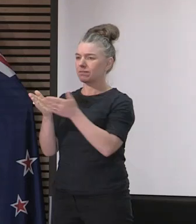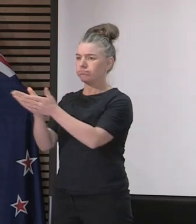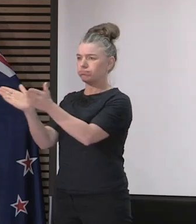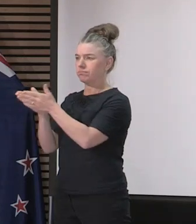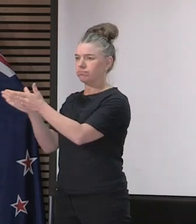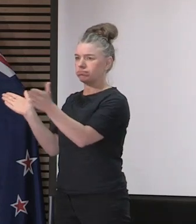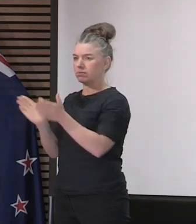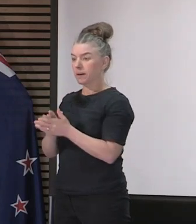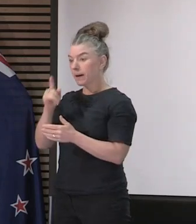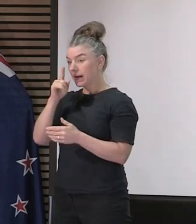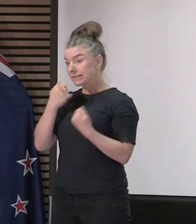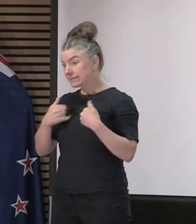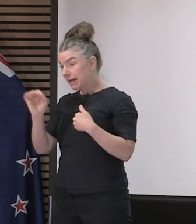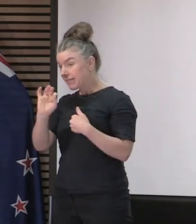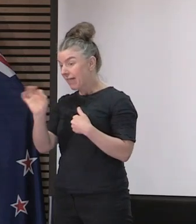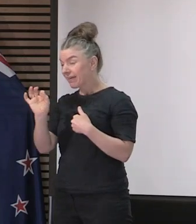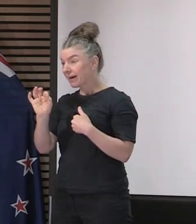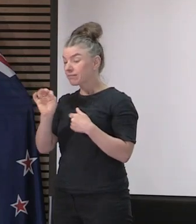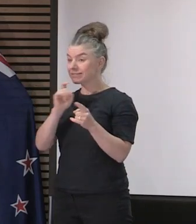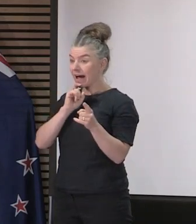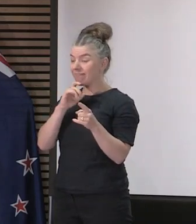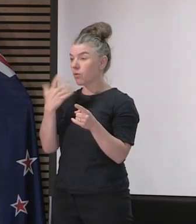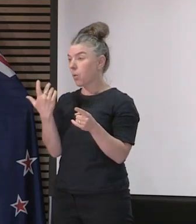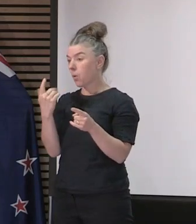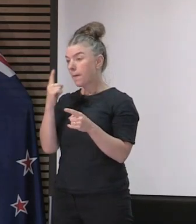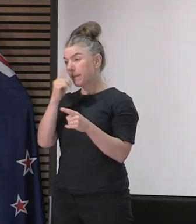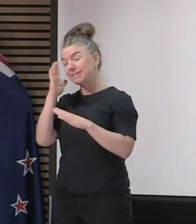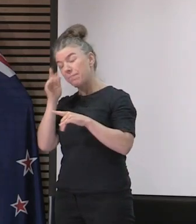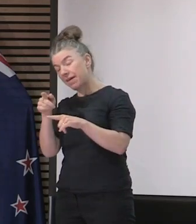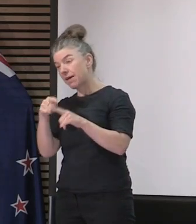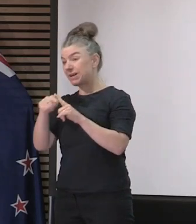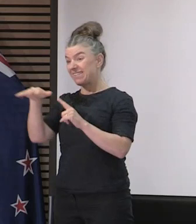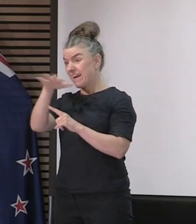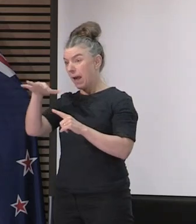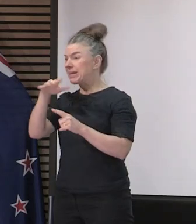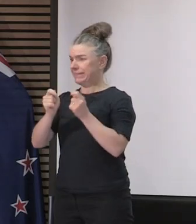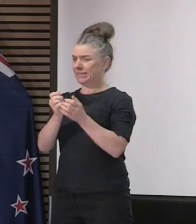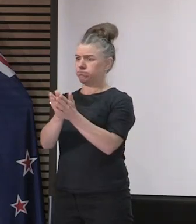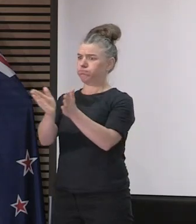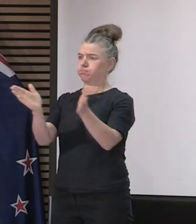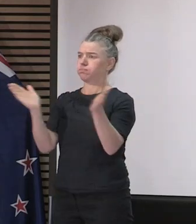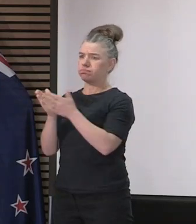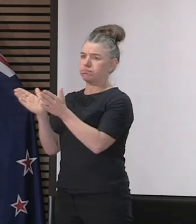those in aged care residential facilities, there has been wide testing of non-